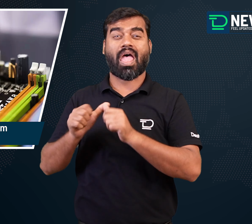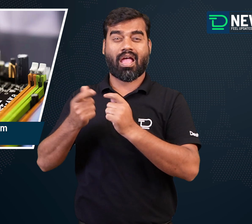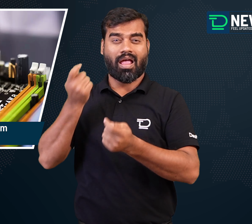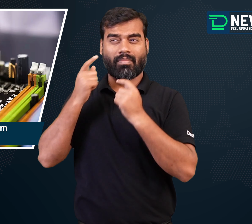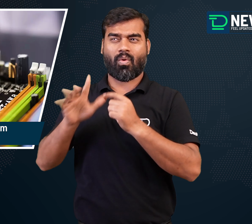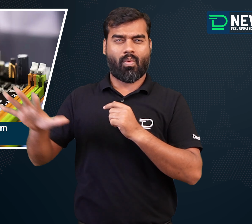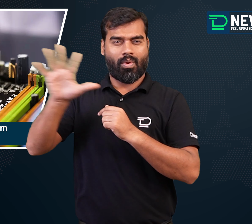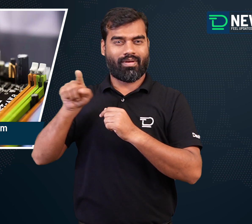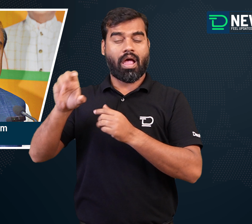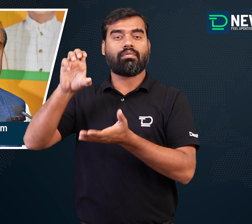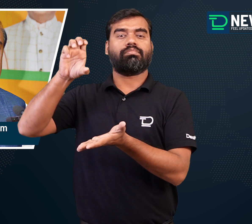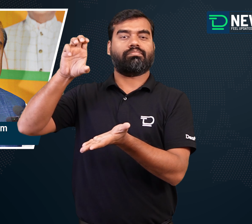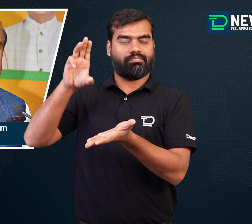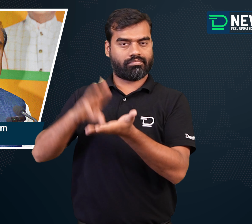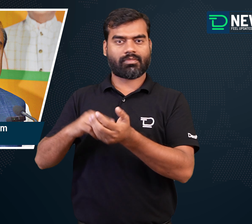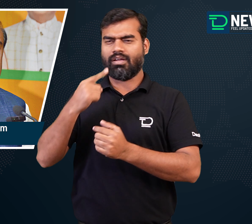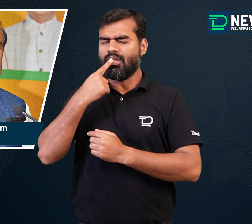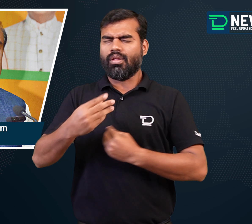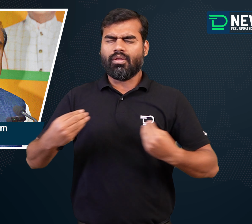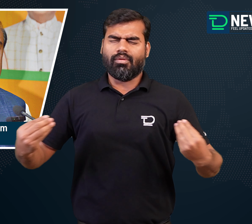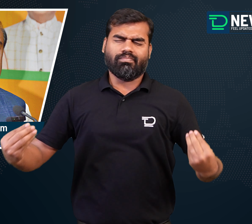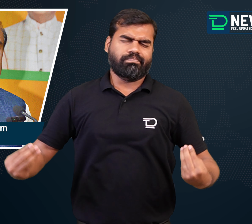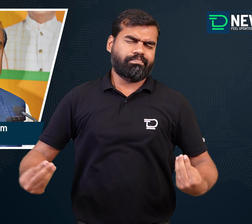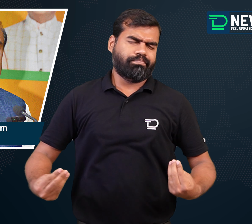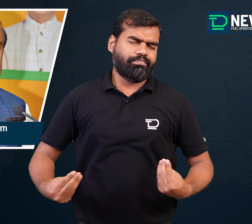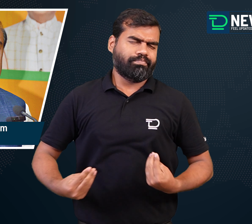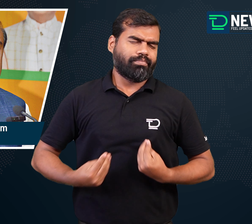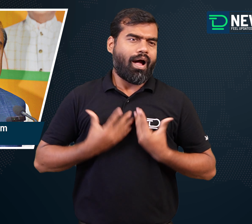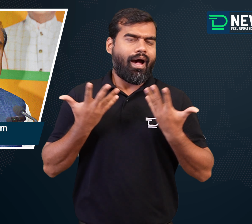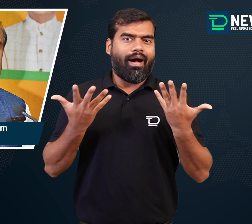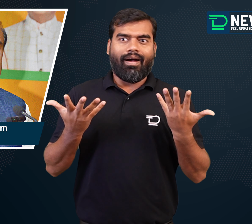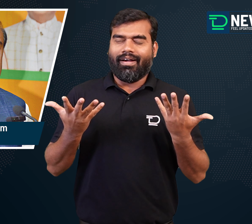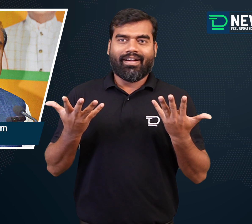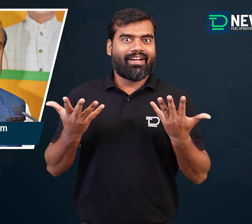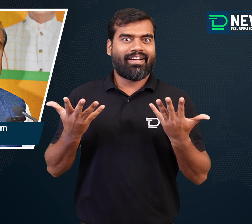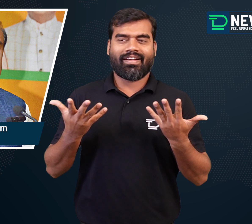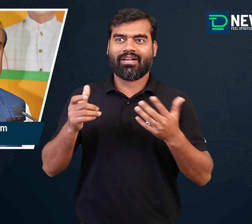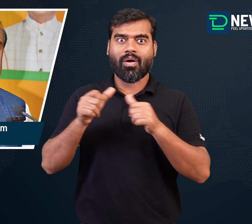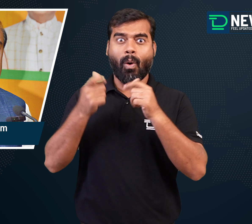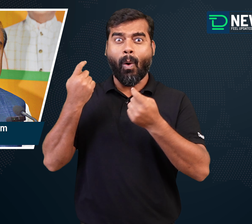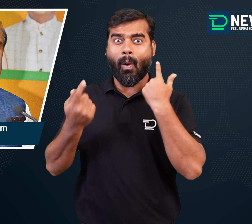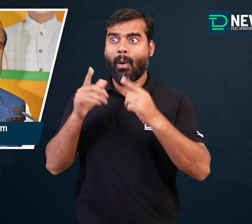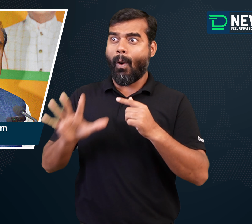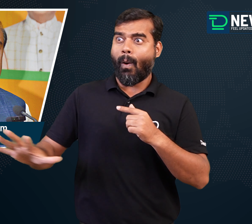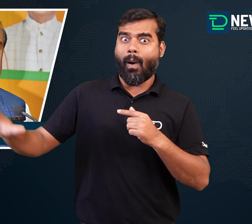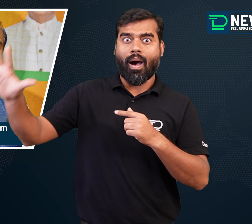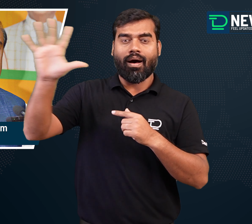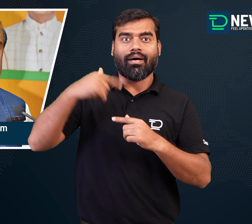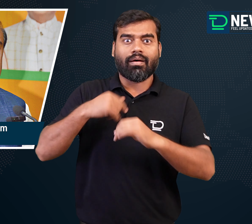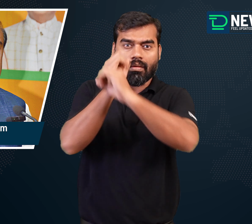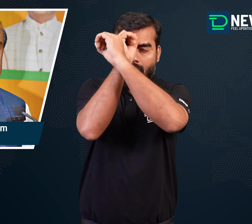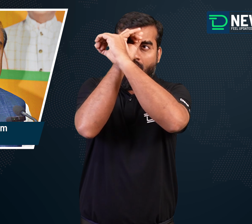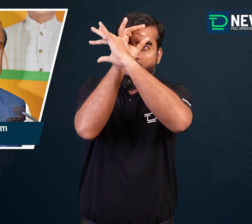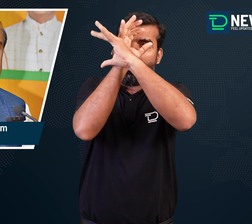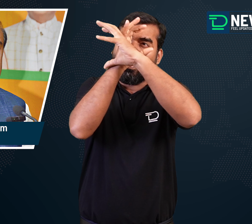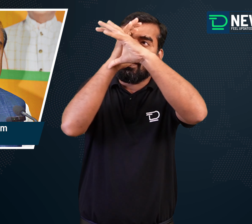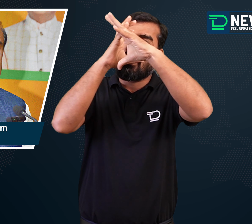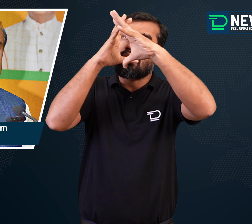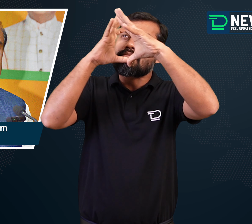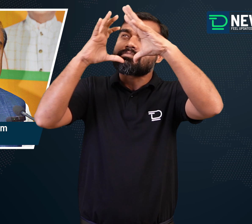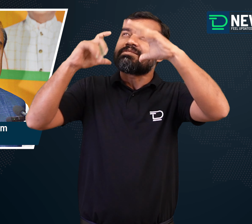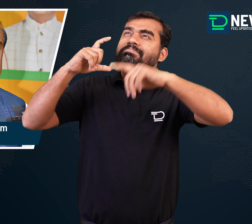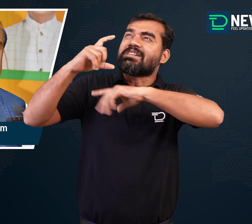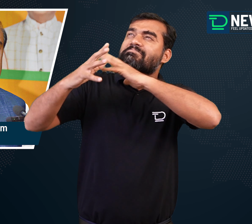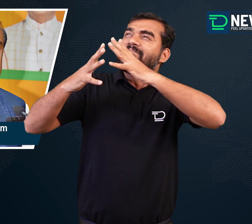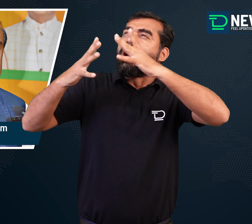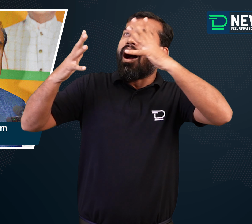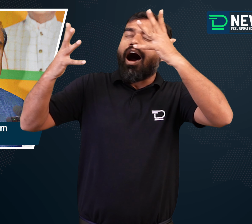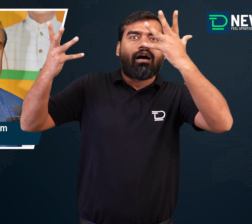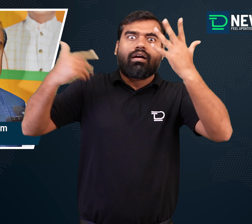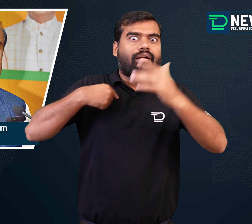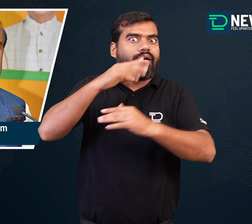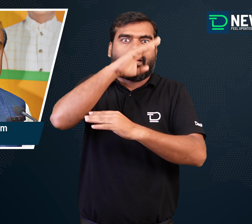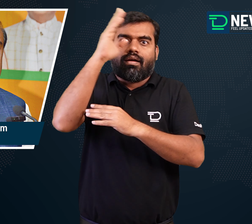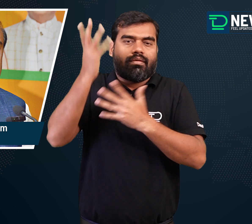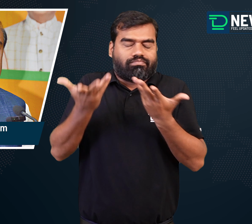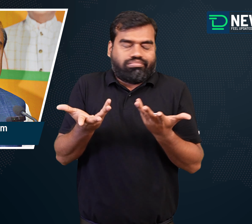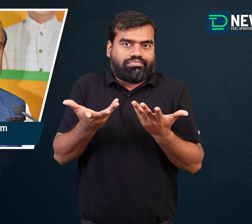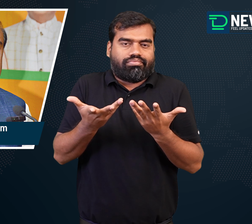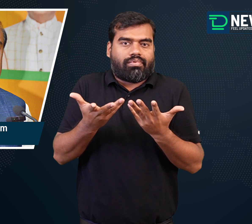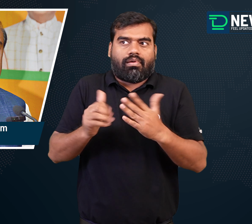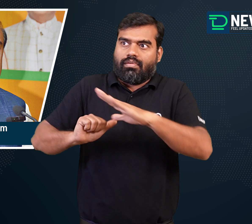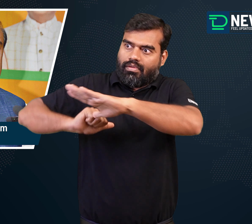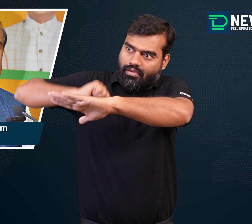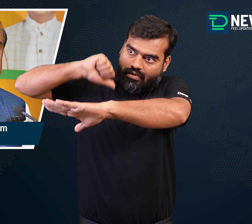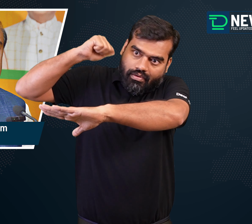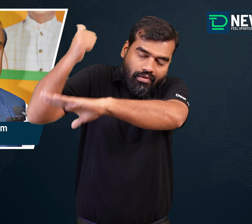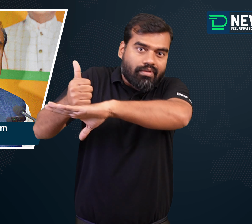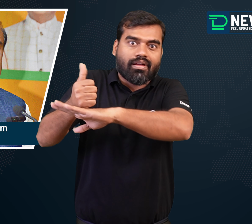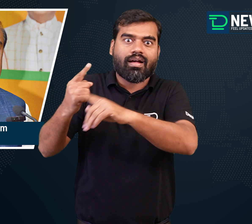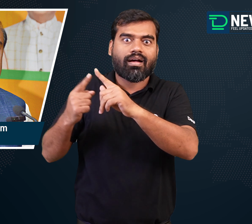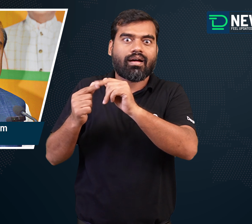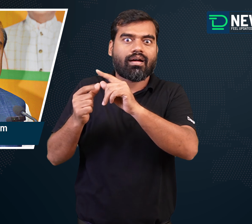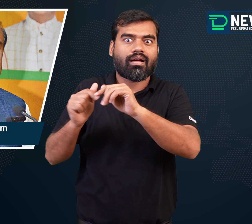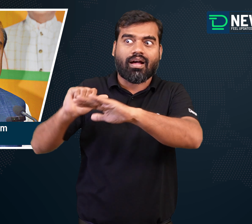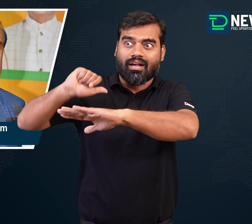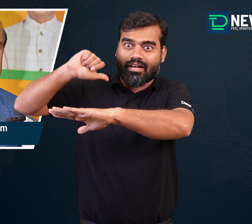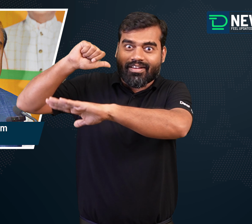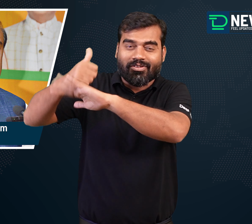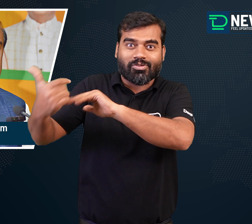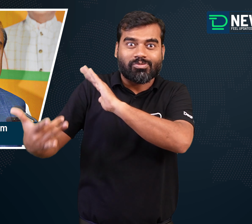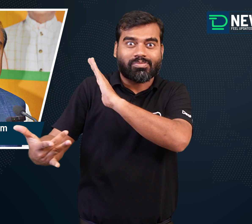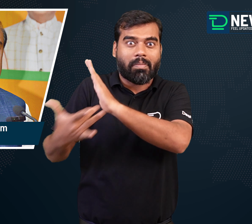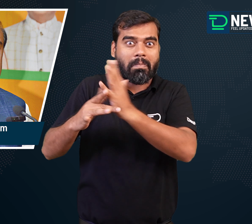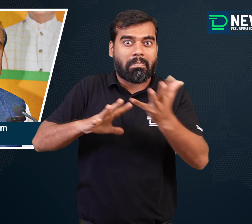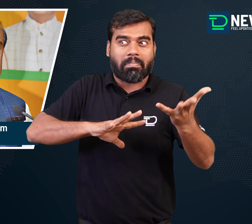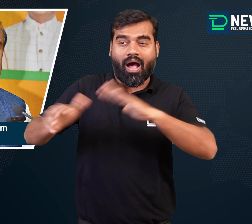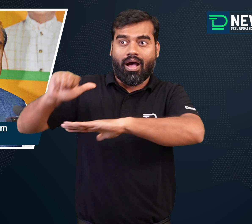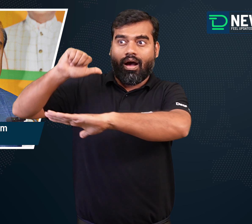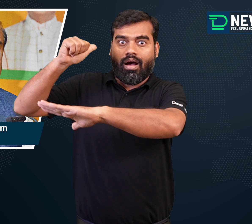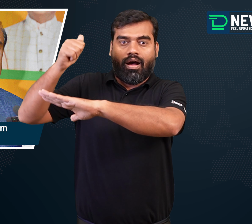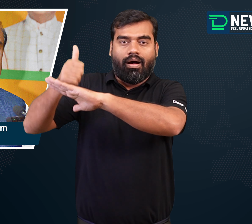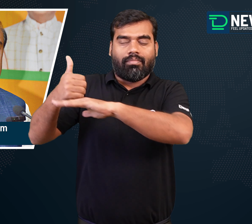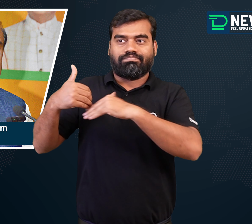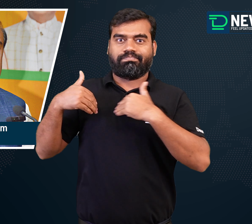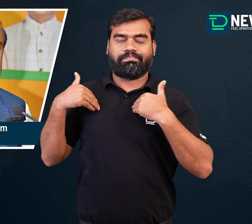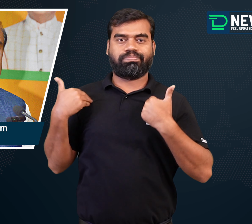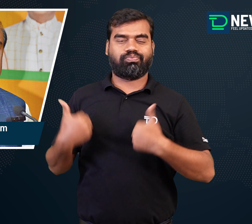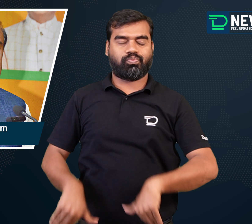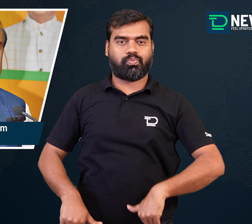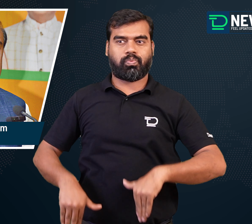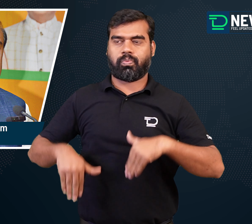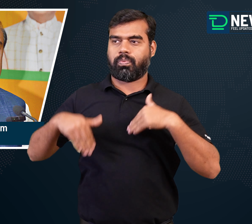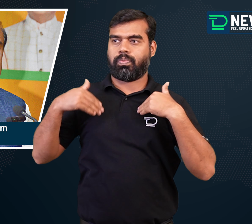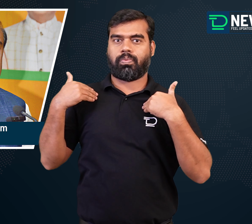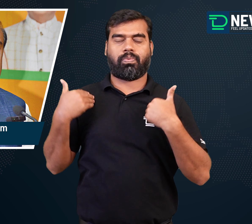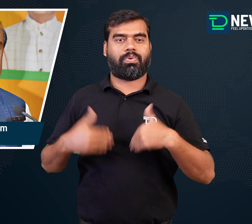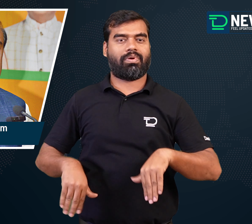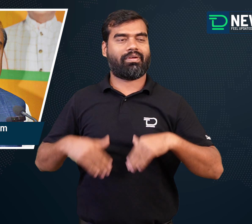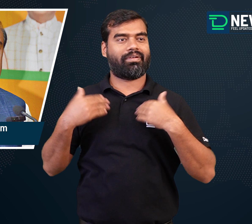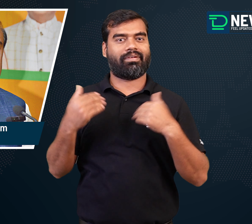The Assam CM said, "They have never imagined that Tata Group would invest this much.